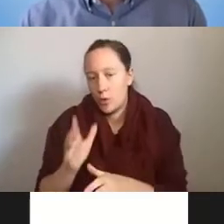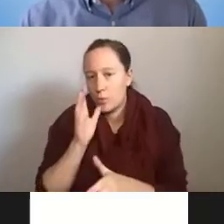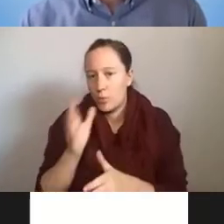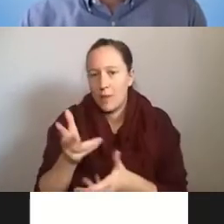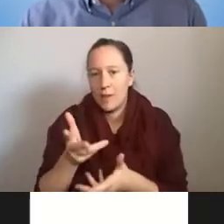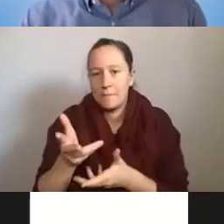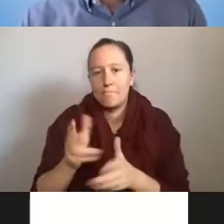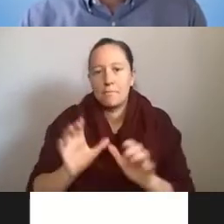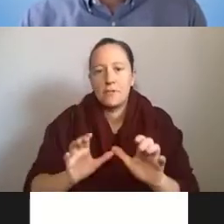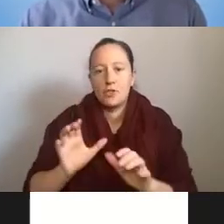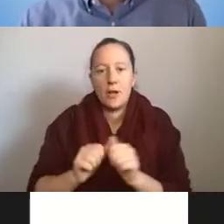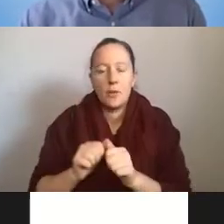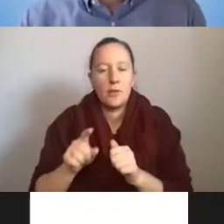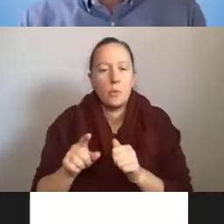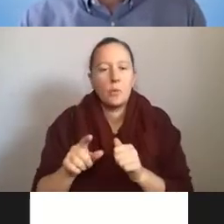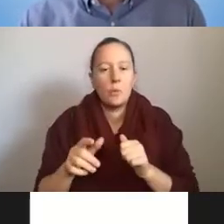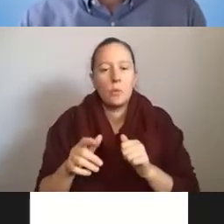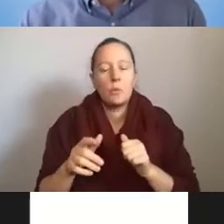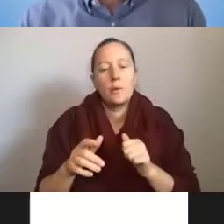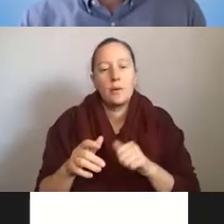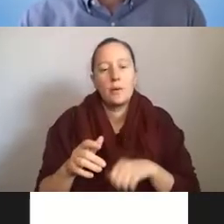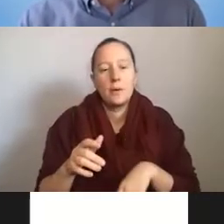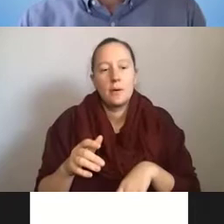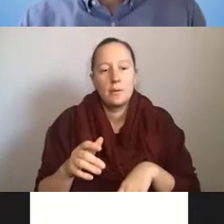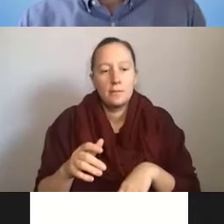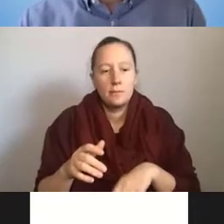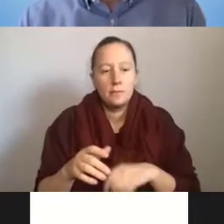during the meeting and during personal appointments.